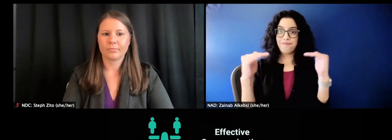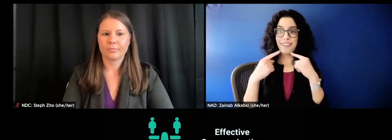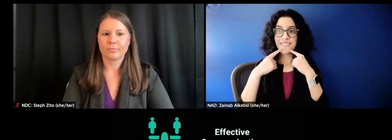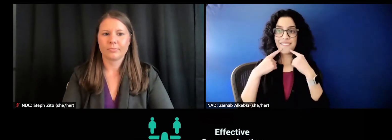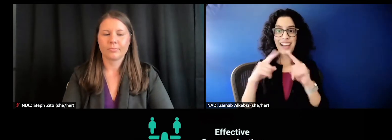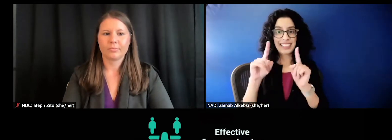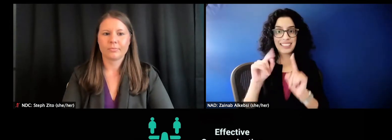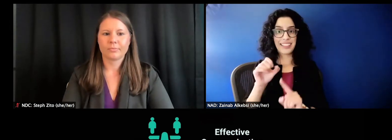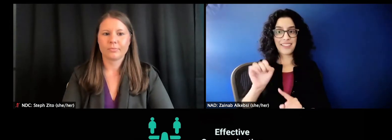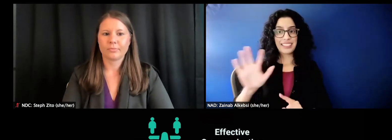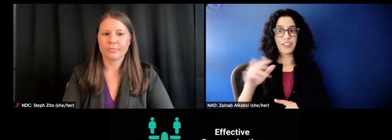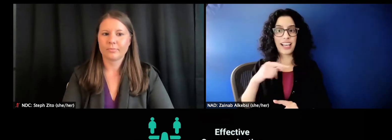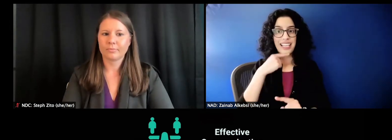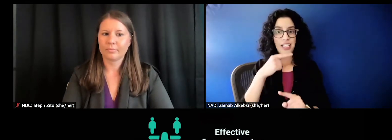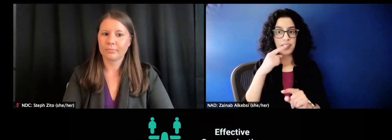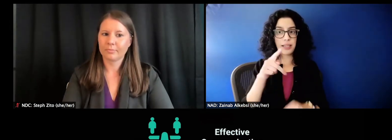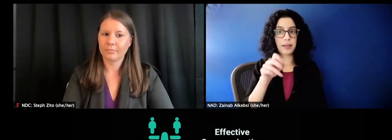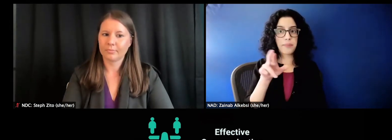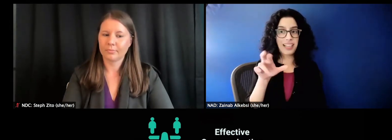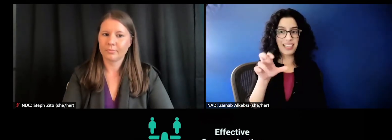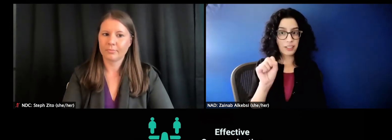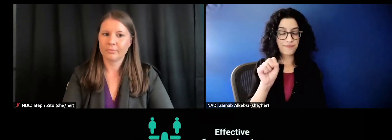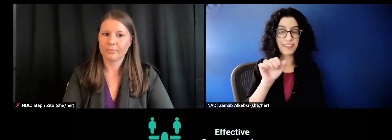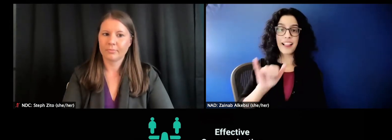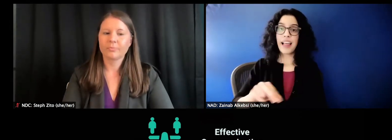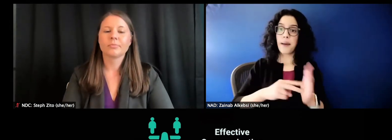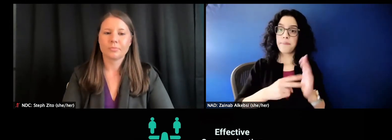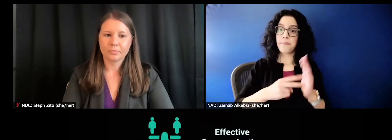equally effective as their hearing peers.